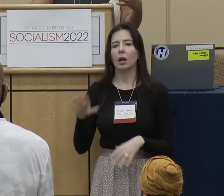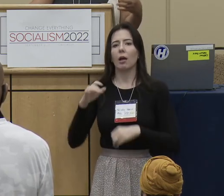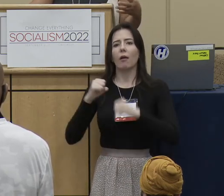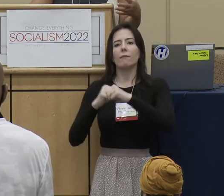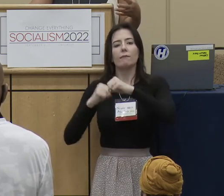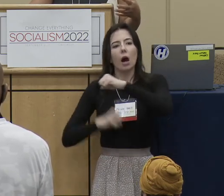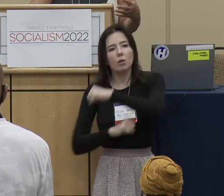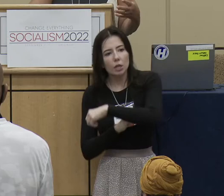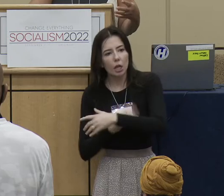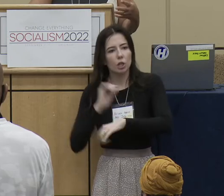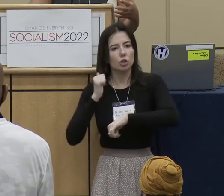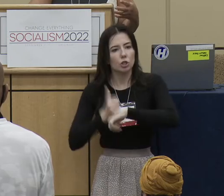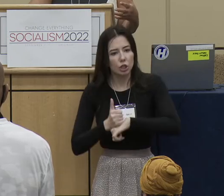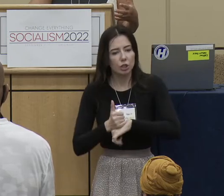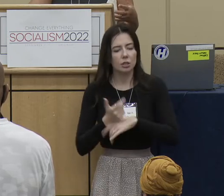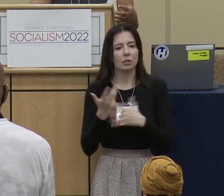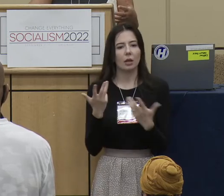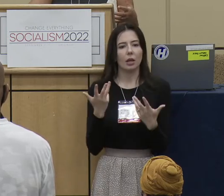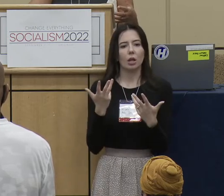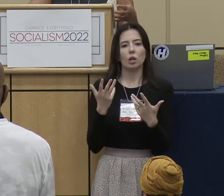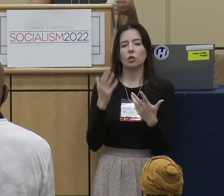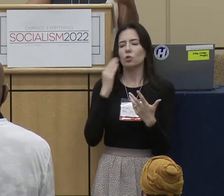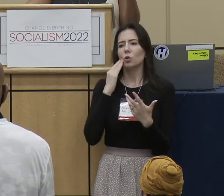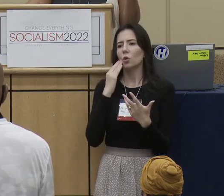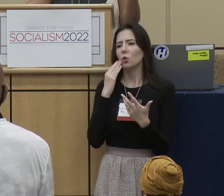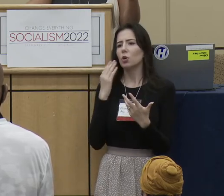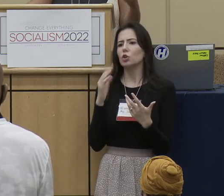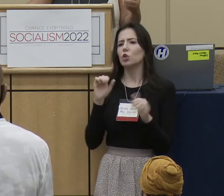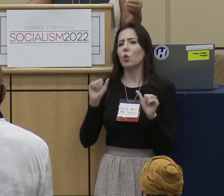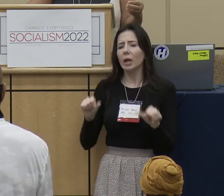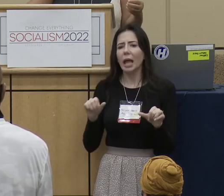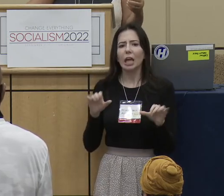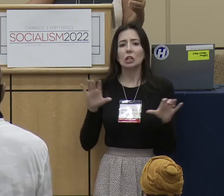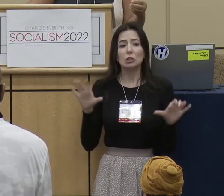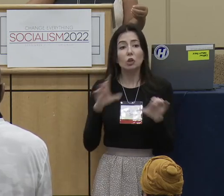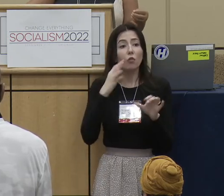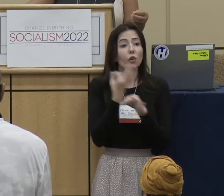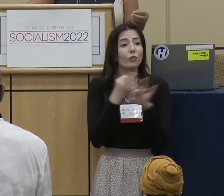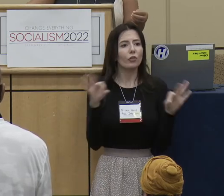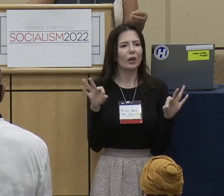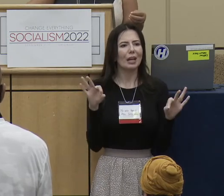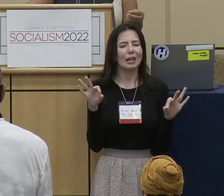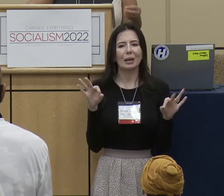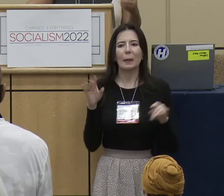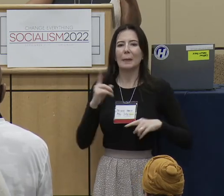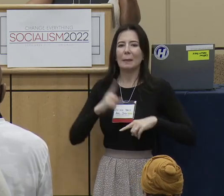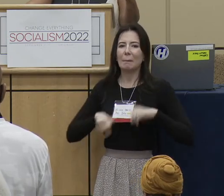that. You know, so foundations, you can view philanthropy as a